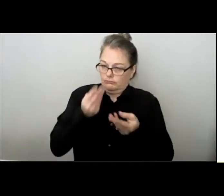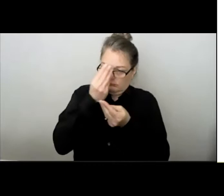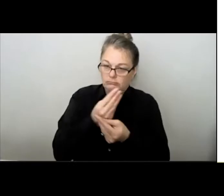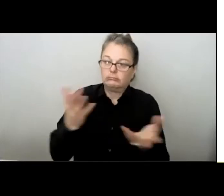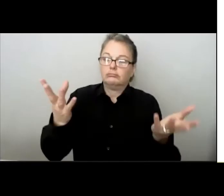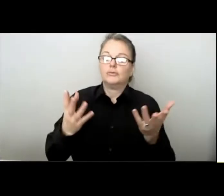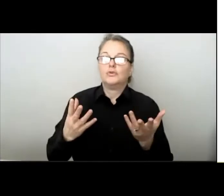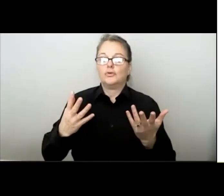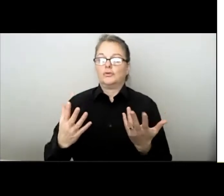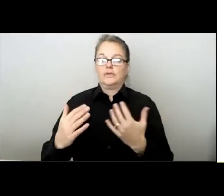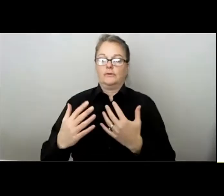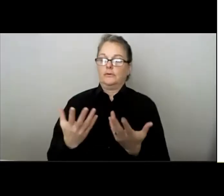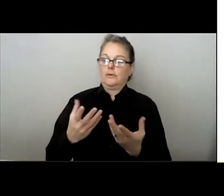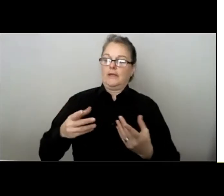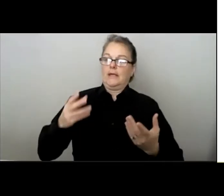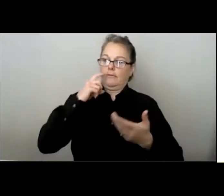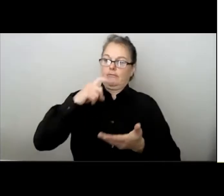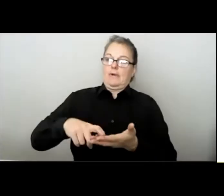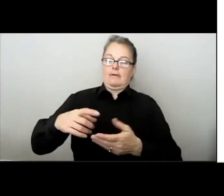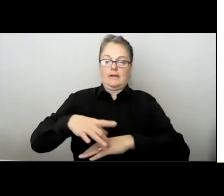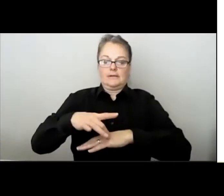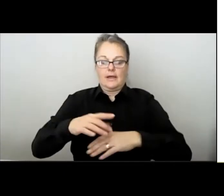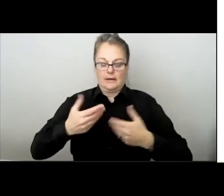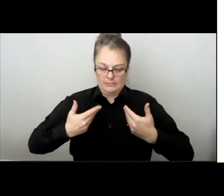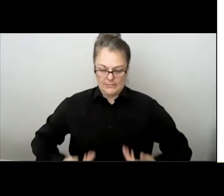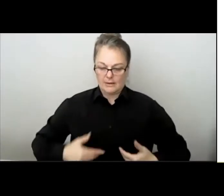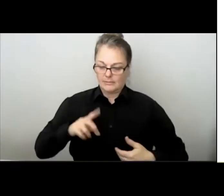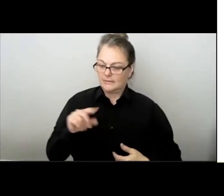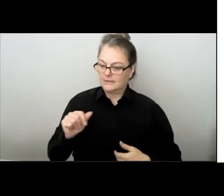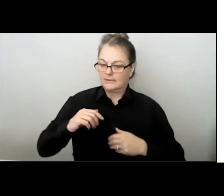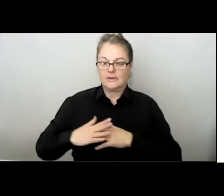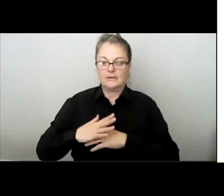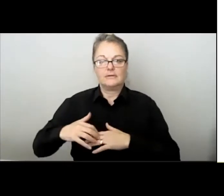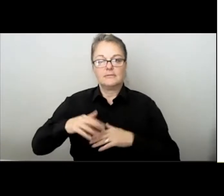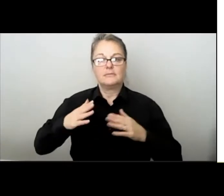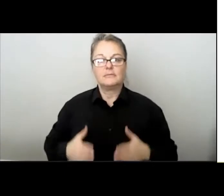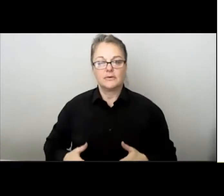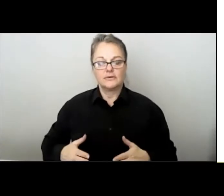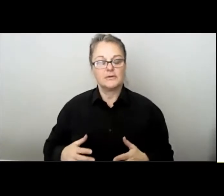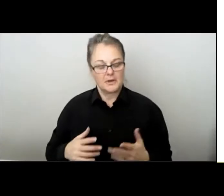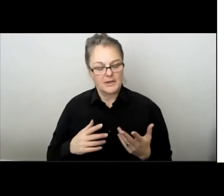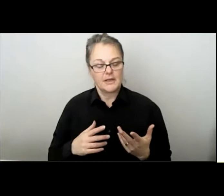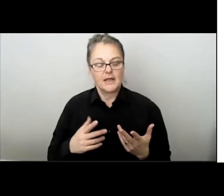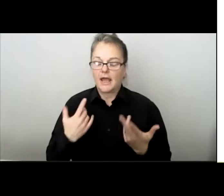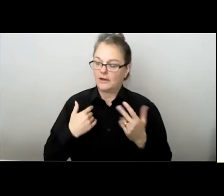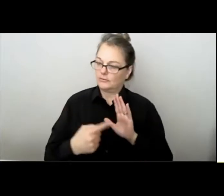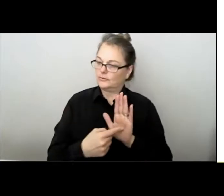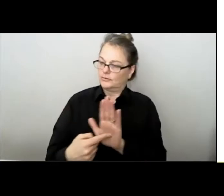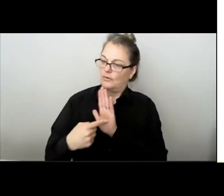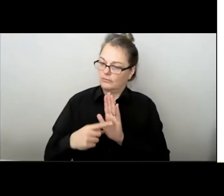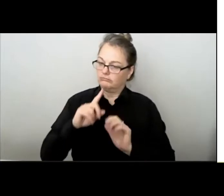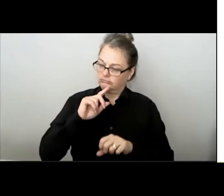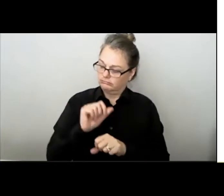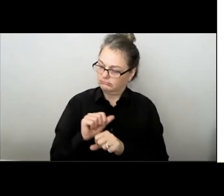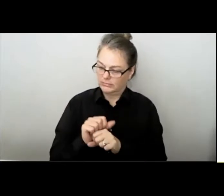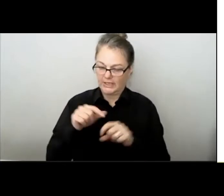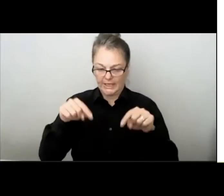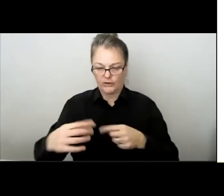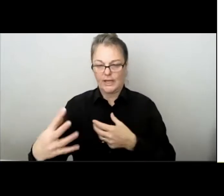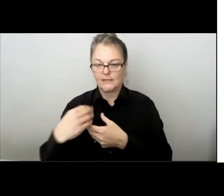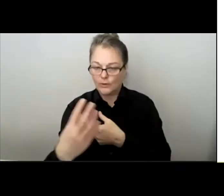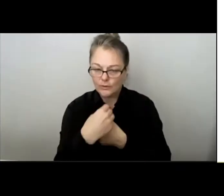AS AN INDIGENOUS DISABLED WOMAN IN THE SPIRIT OF CREATING AN INCLUSIVE, SAFE SPACE, WHERE